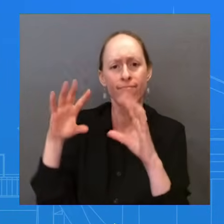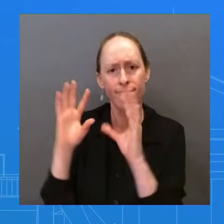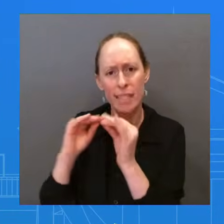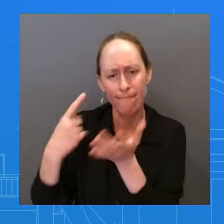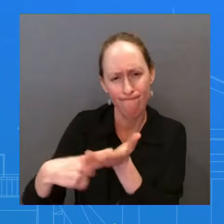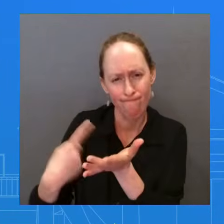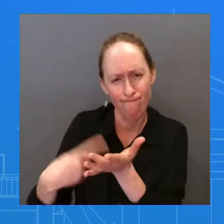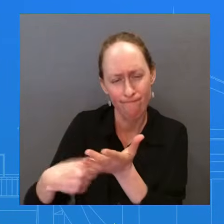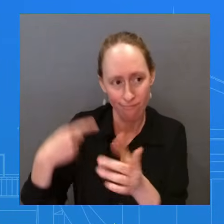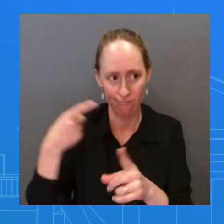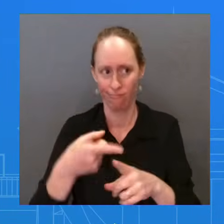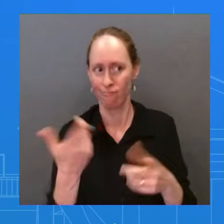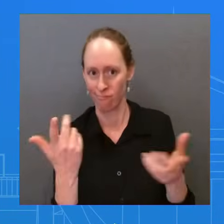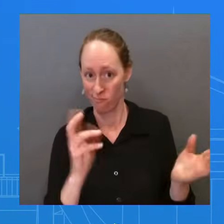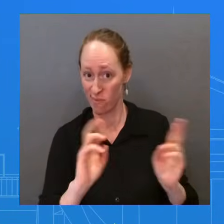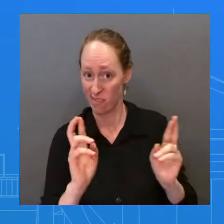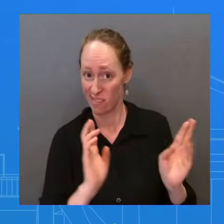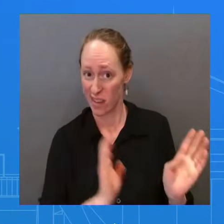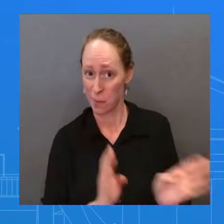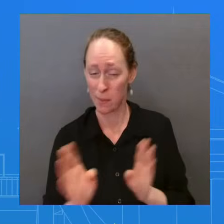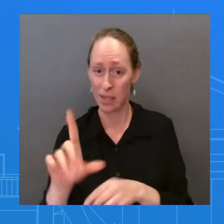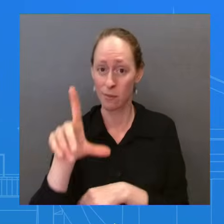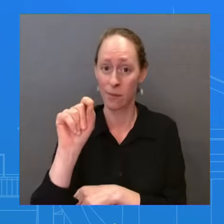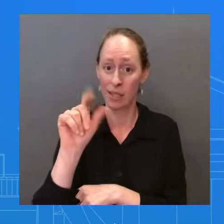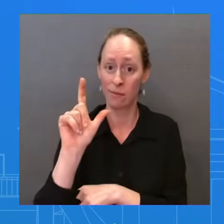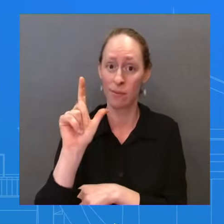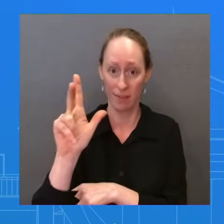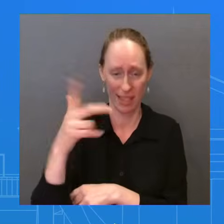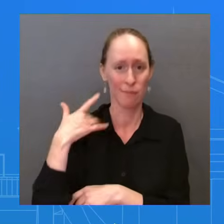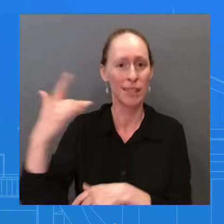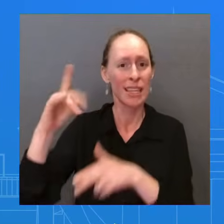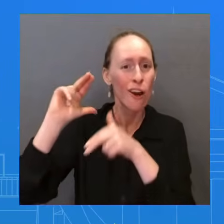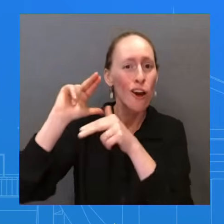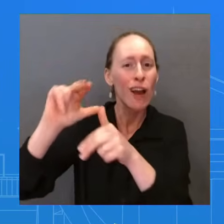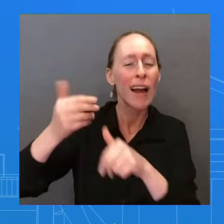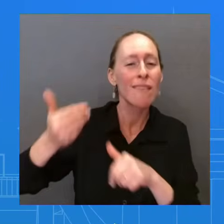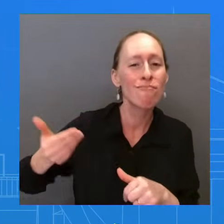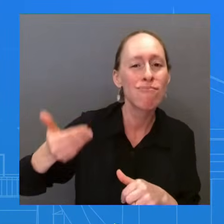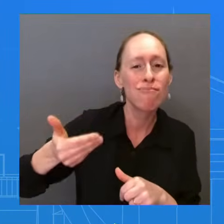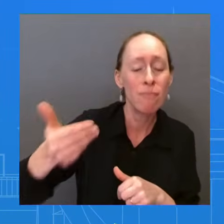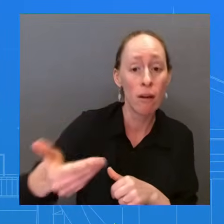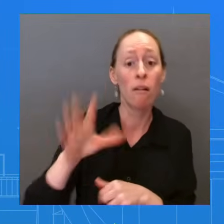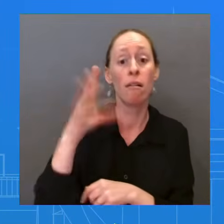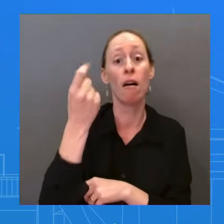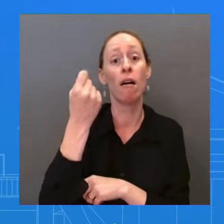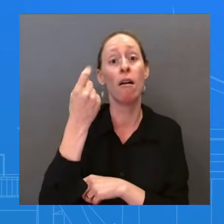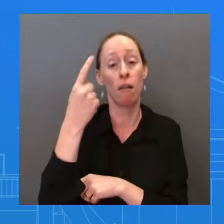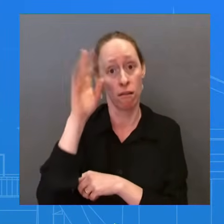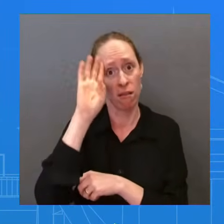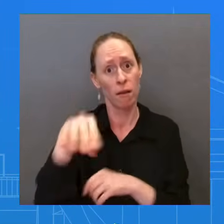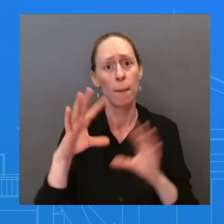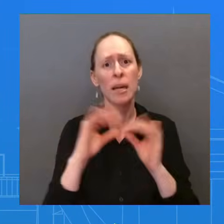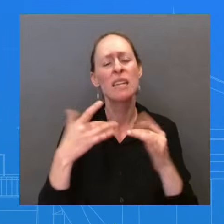a meeting he has convened each year since taking office. The President was also updated on the ongoing wildfires